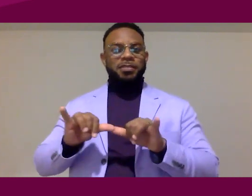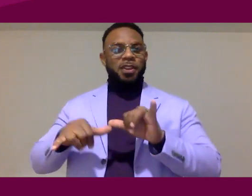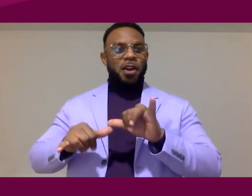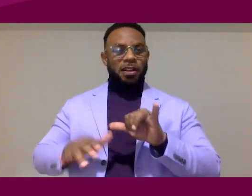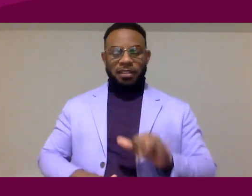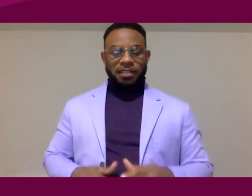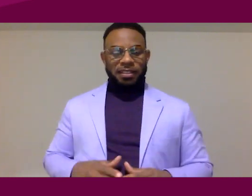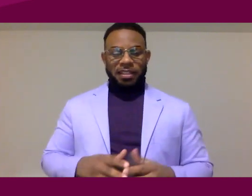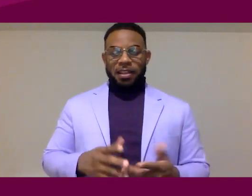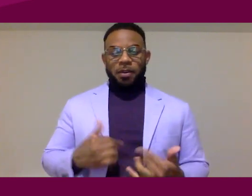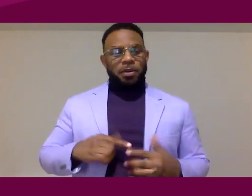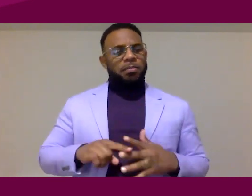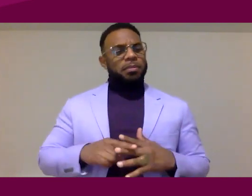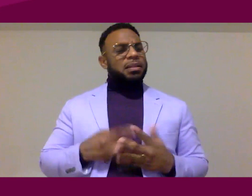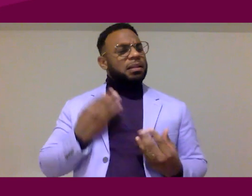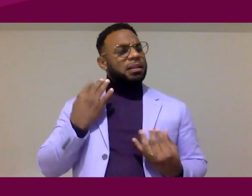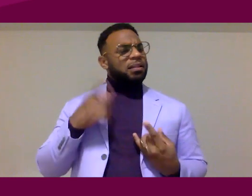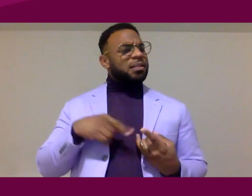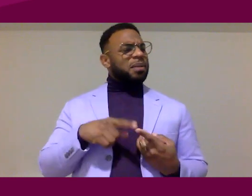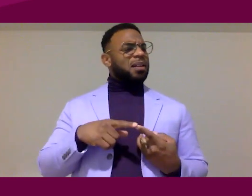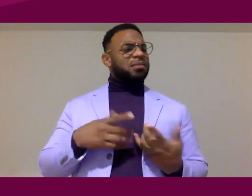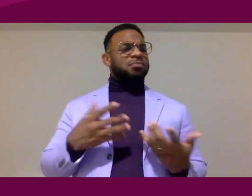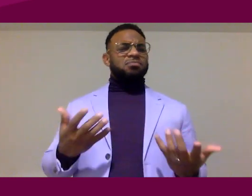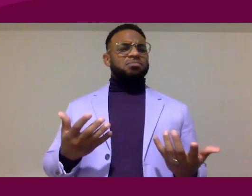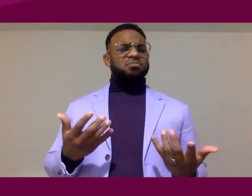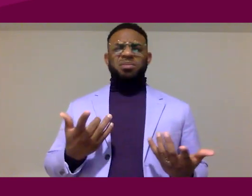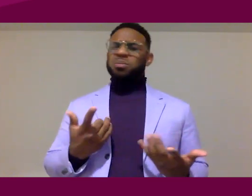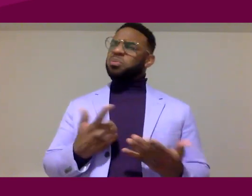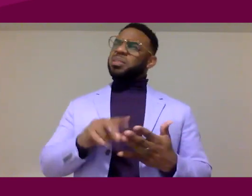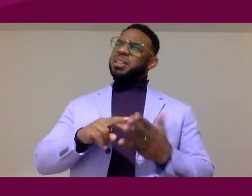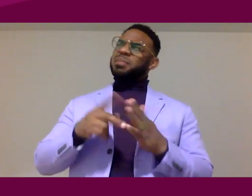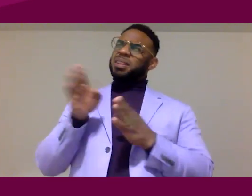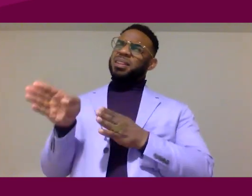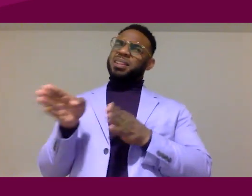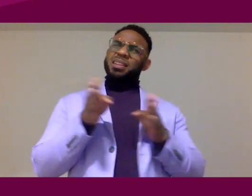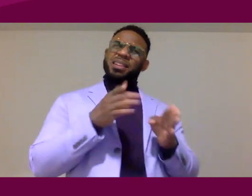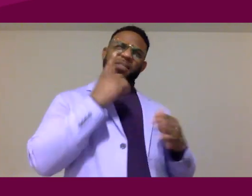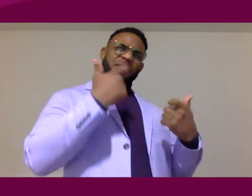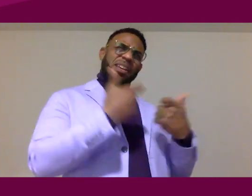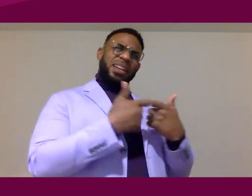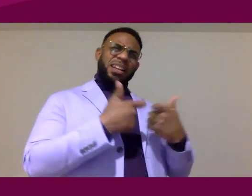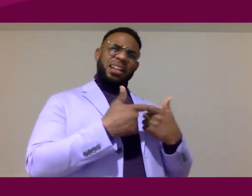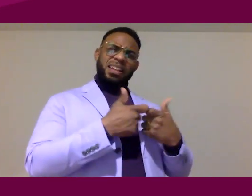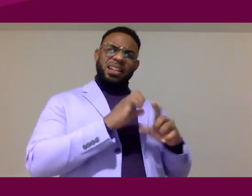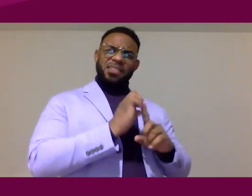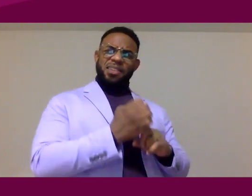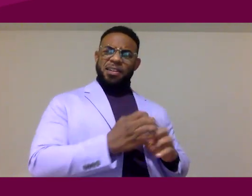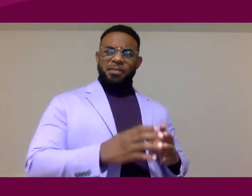And then we began thinking about what would this mean for the electronic environment?